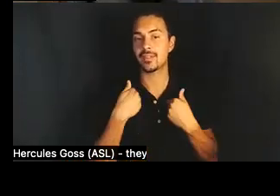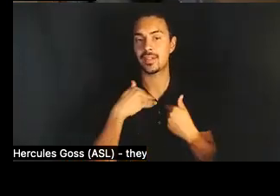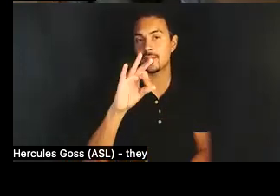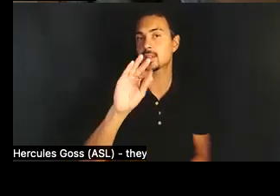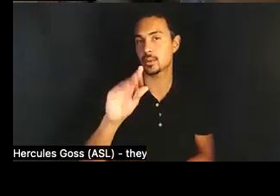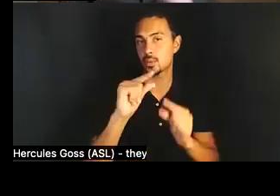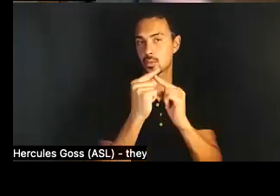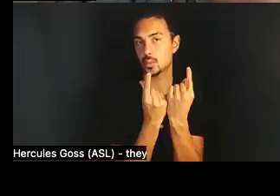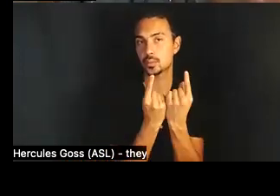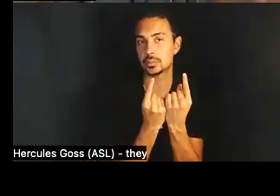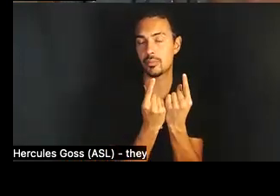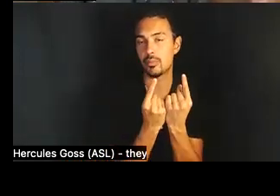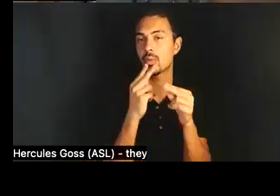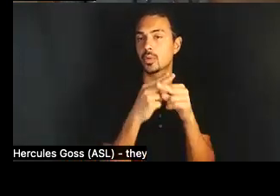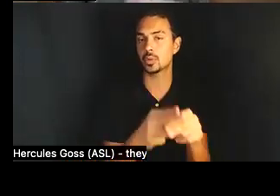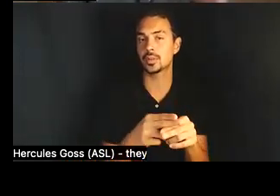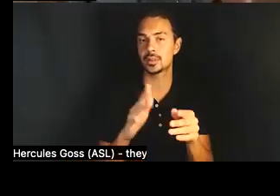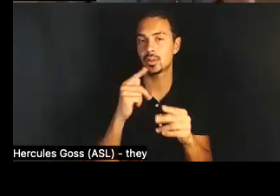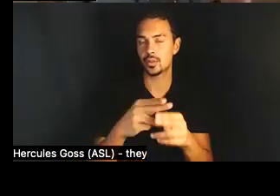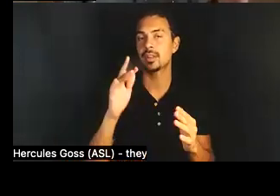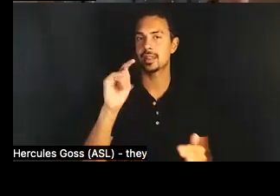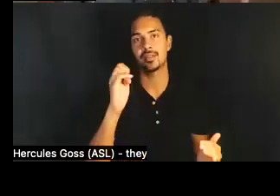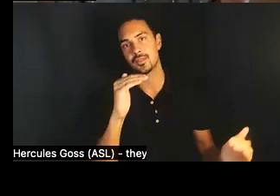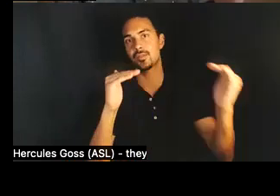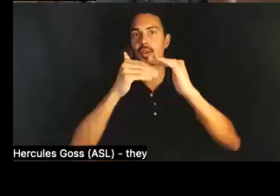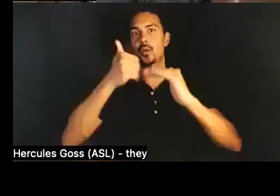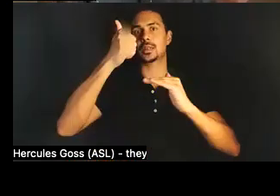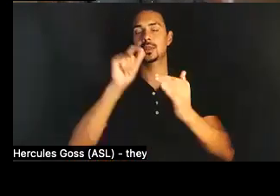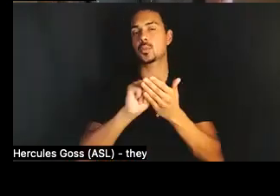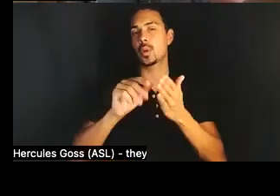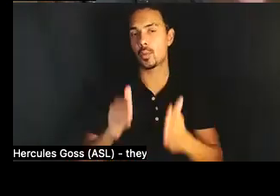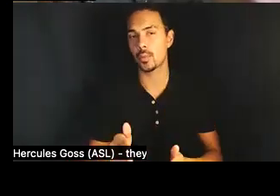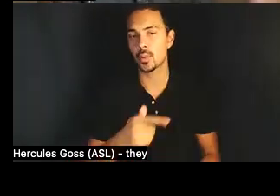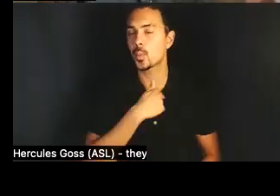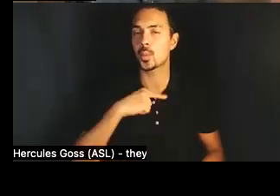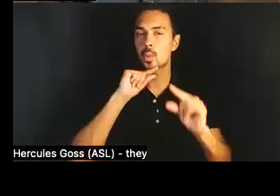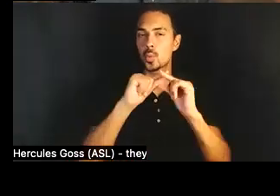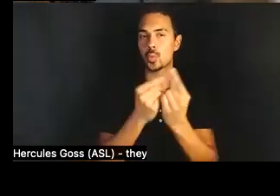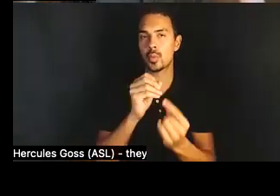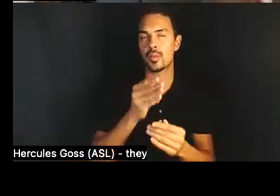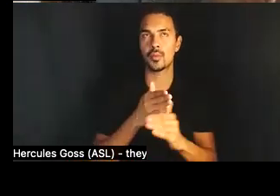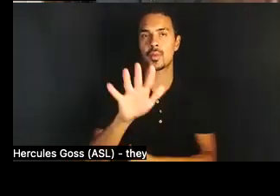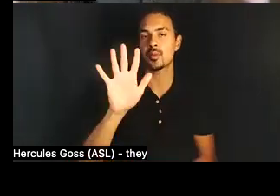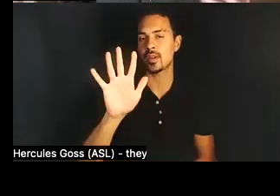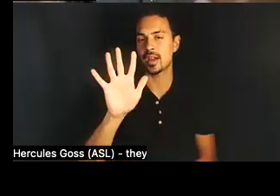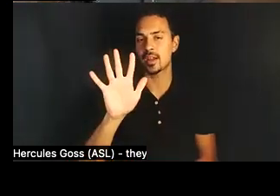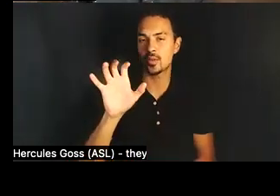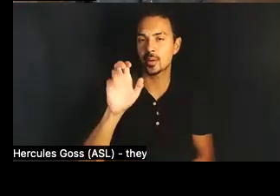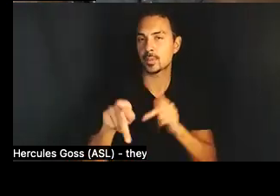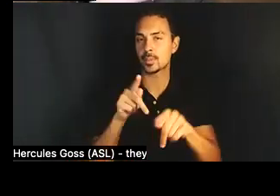We also a Facebook group called the fairest writer.